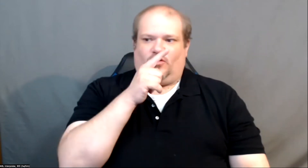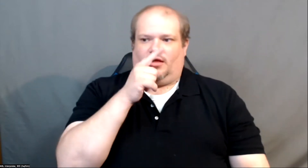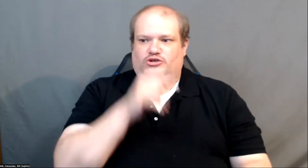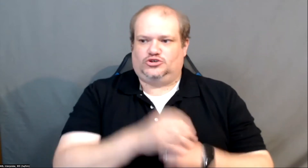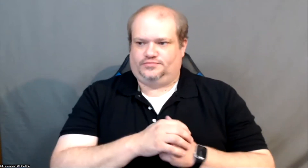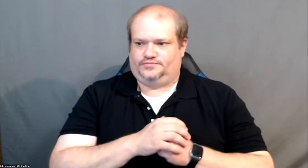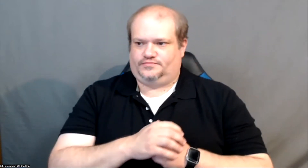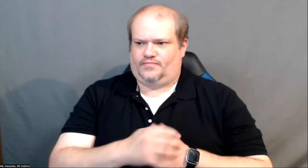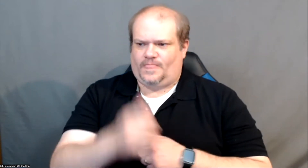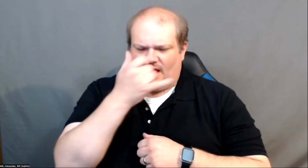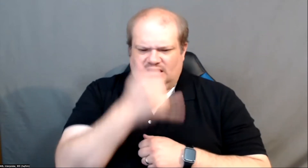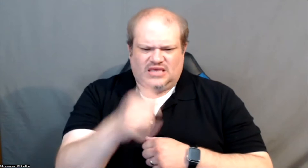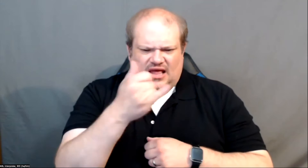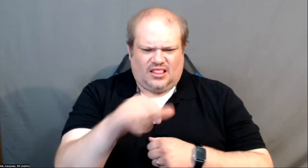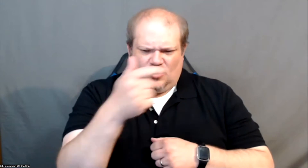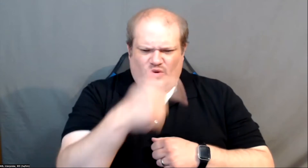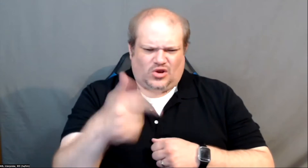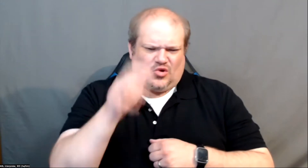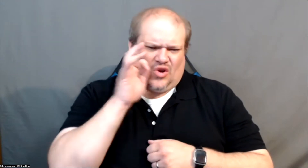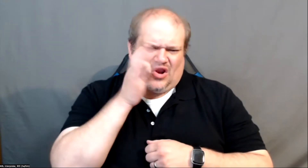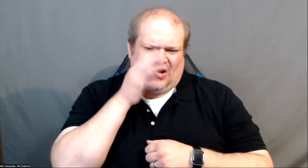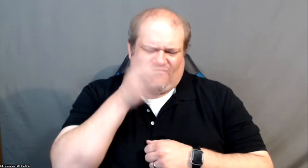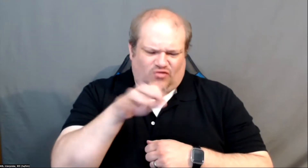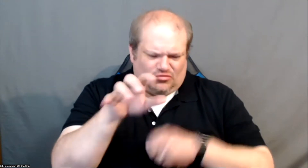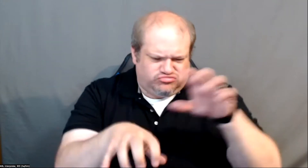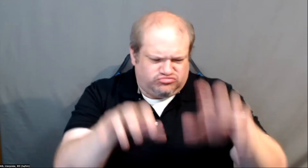Yellow and green fruit carcasses laying atop the kitchen counter, massacred.